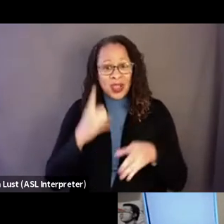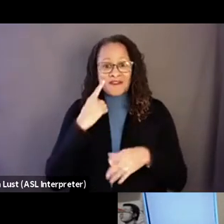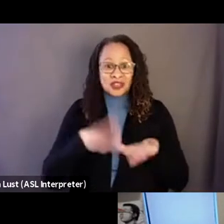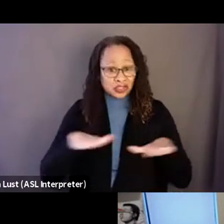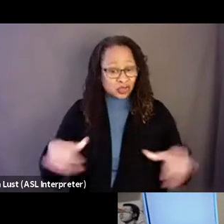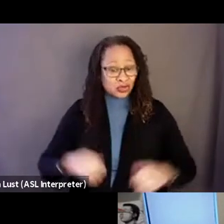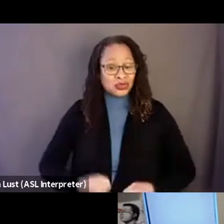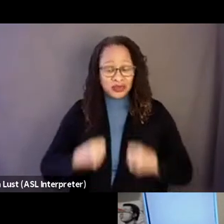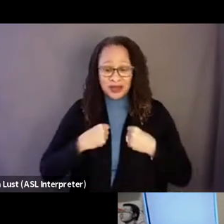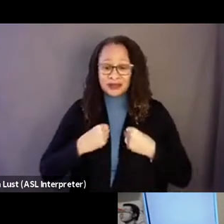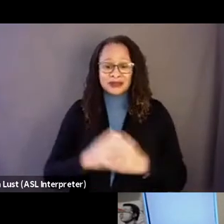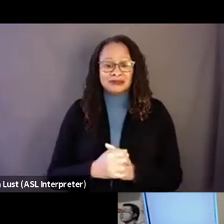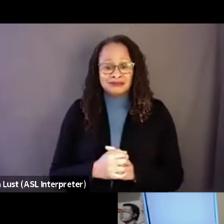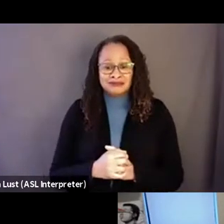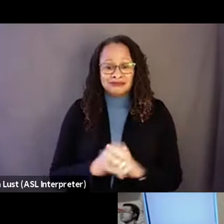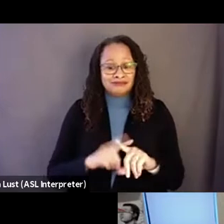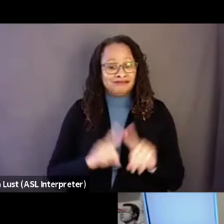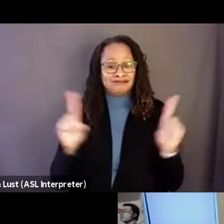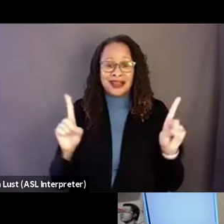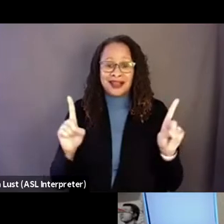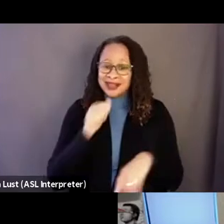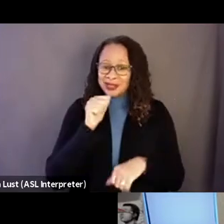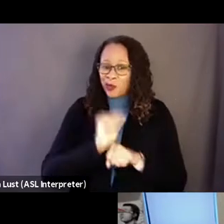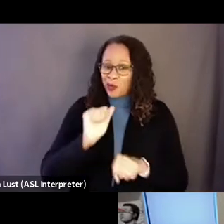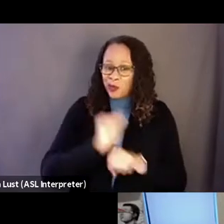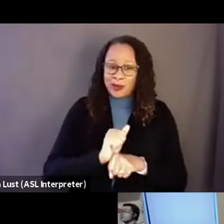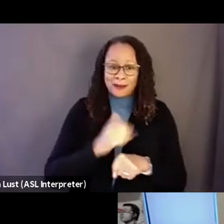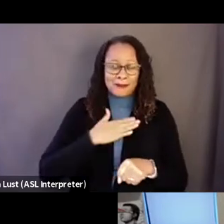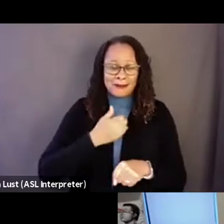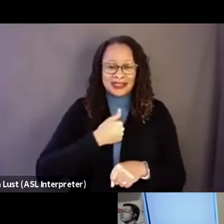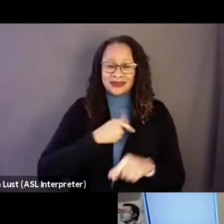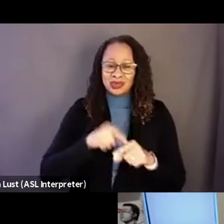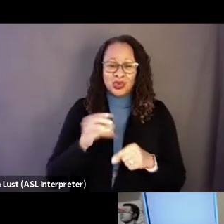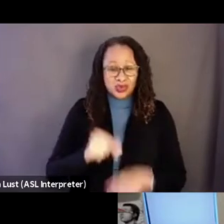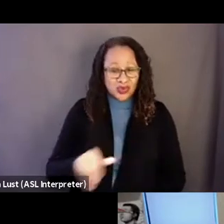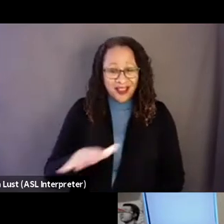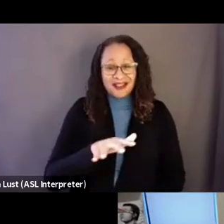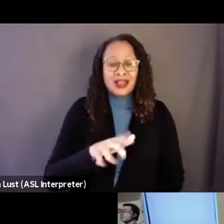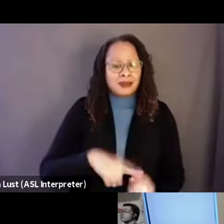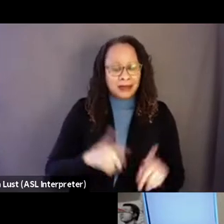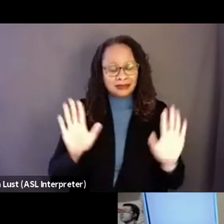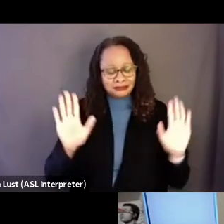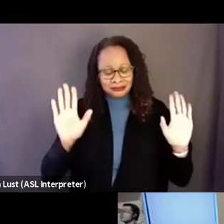But, I don't work my whole self to the ground. But, I learned with going to the hospital